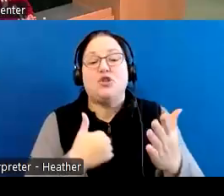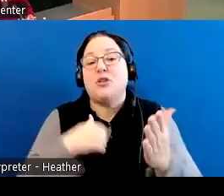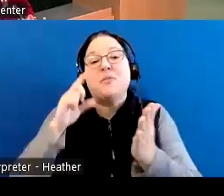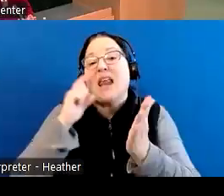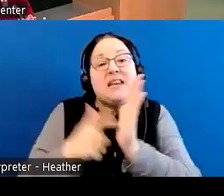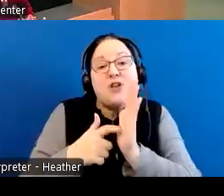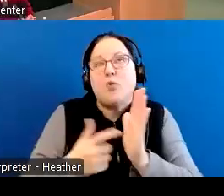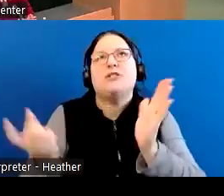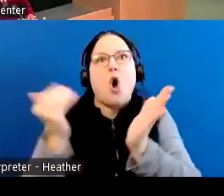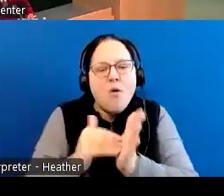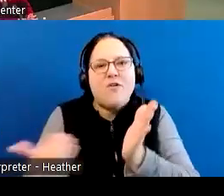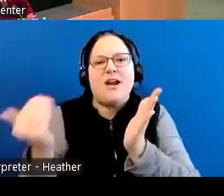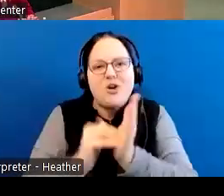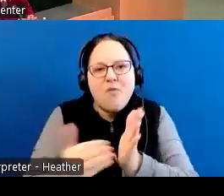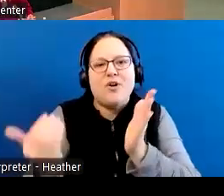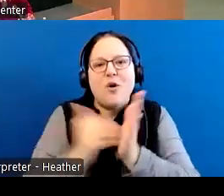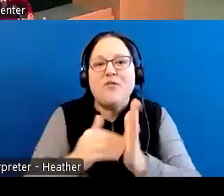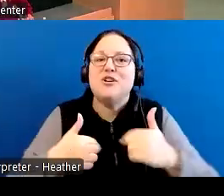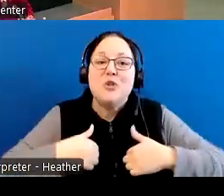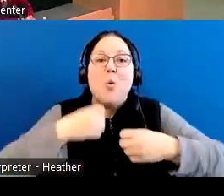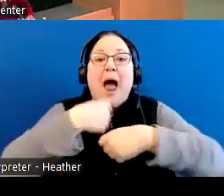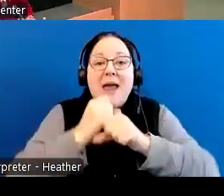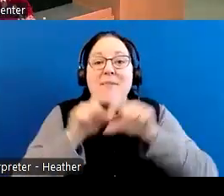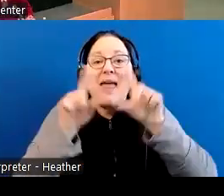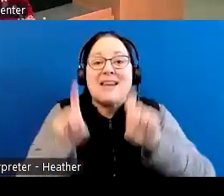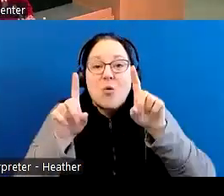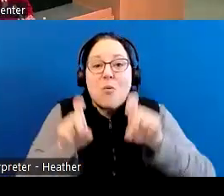I thought I'm going to make a questionnaire about it to see if we can um elicit this and see if it